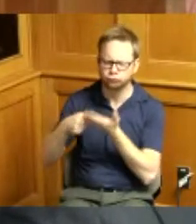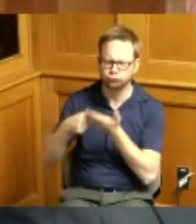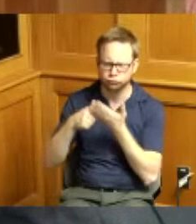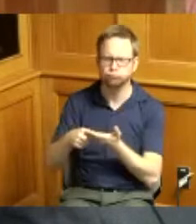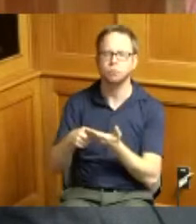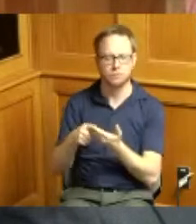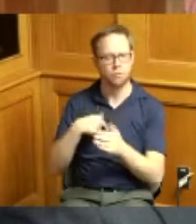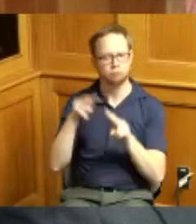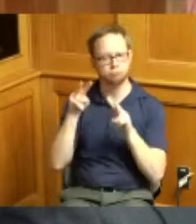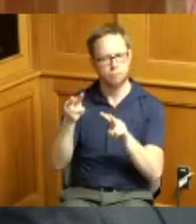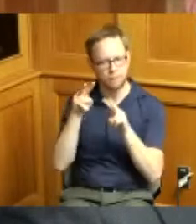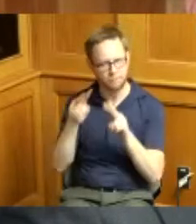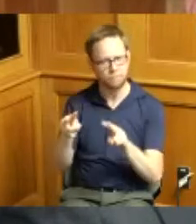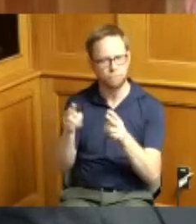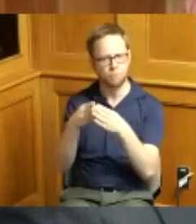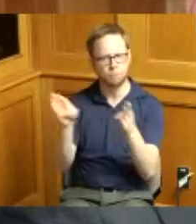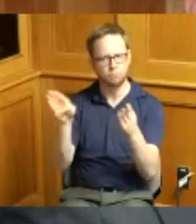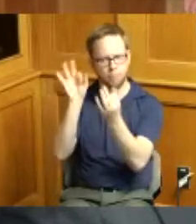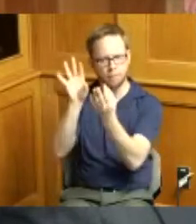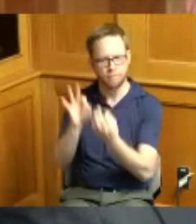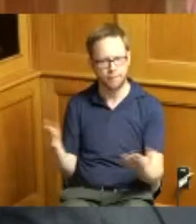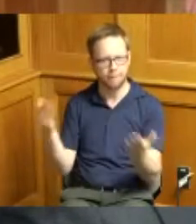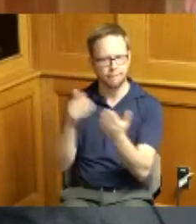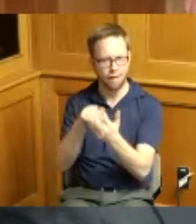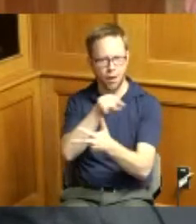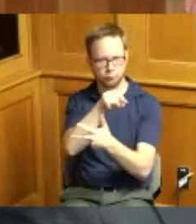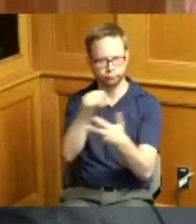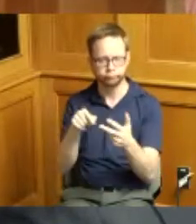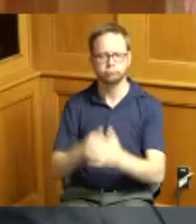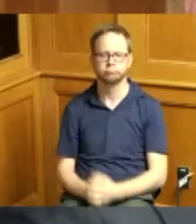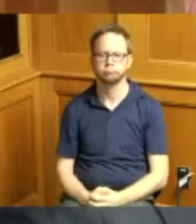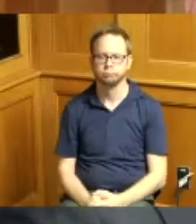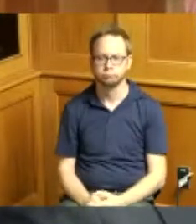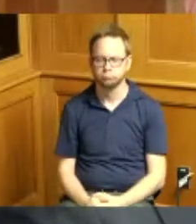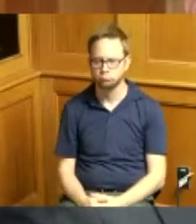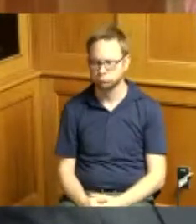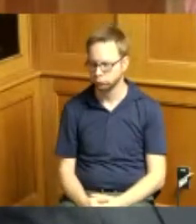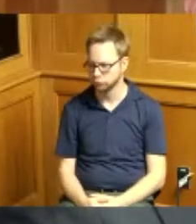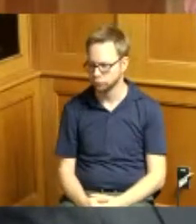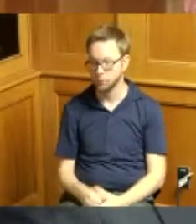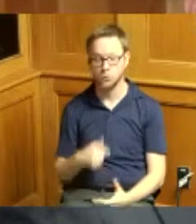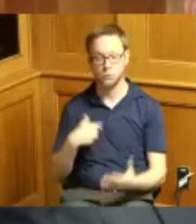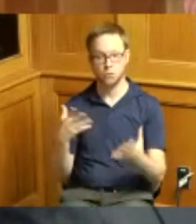to hearing from the public related to all three of those again I was going to mention one Ohio